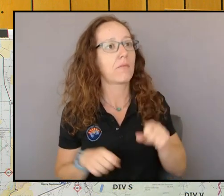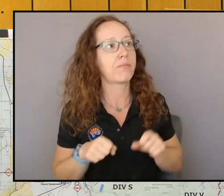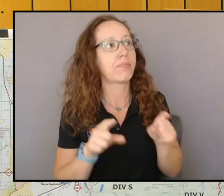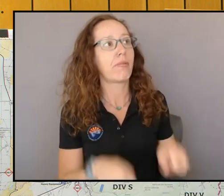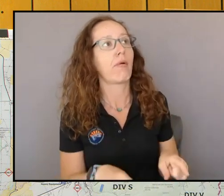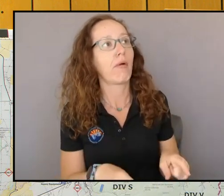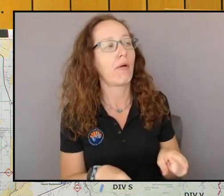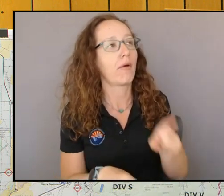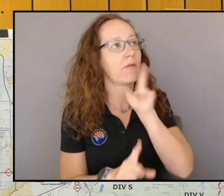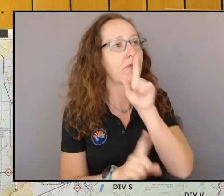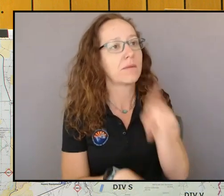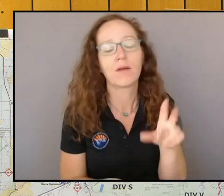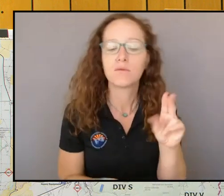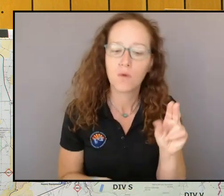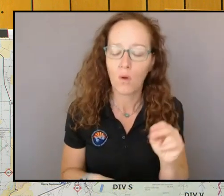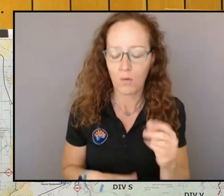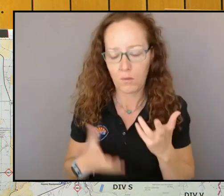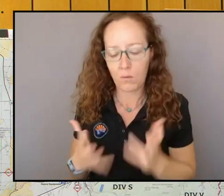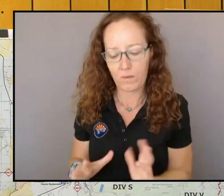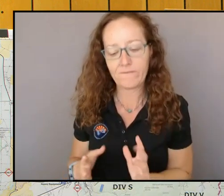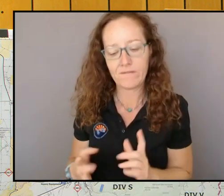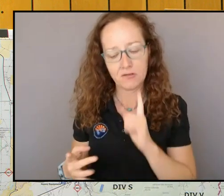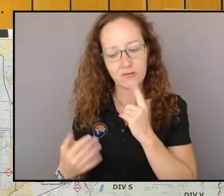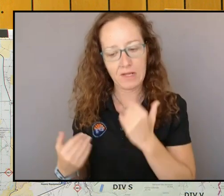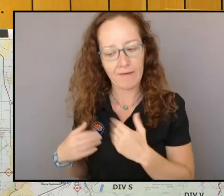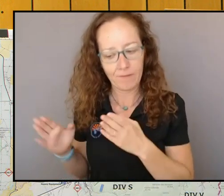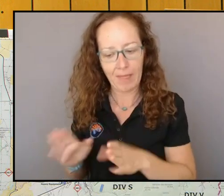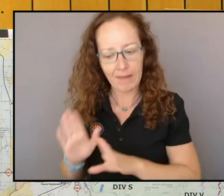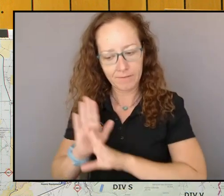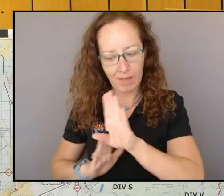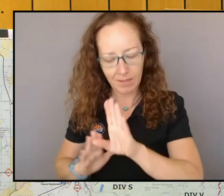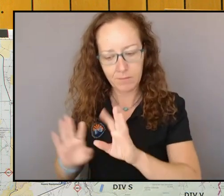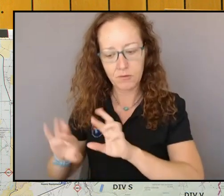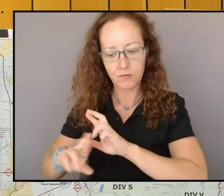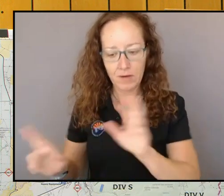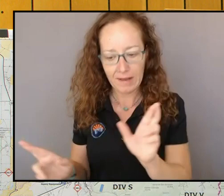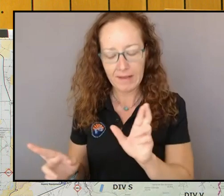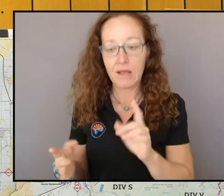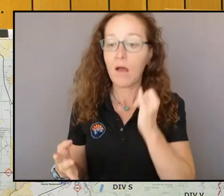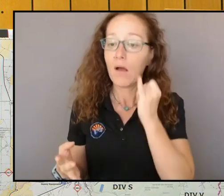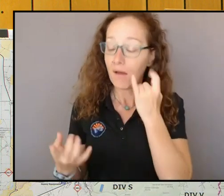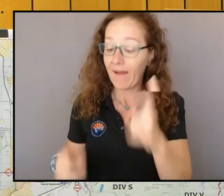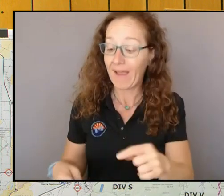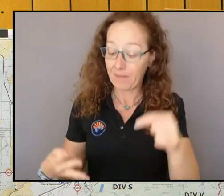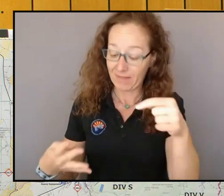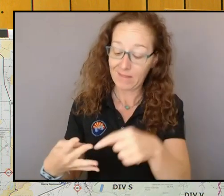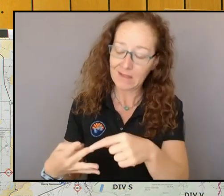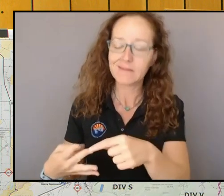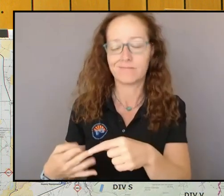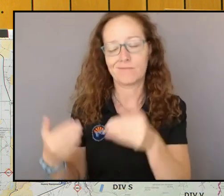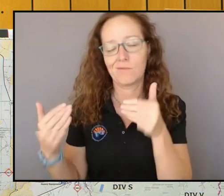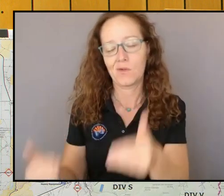the other part of that 'If/Then' is disengage, reengage. So, you know, we talk about disengagement. Sometimes it